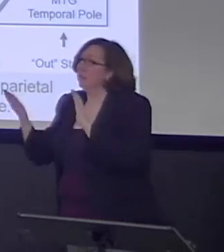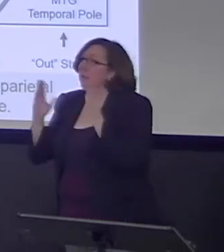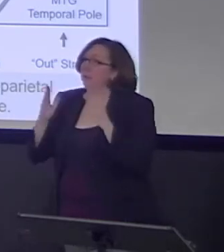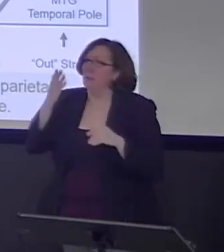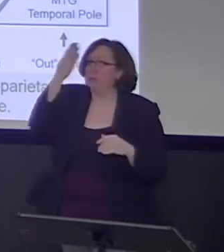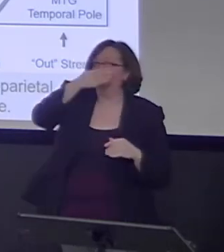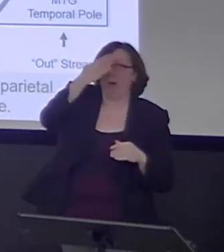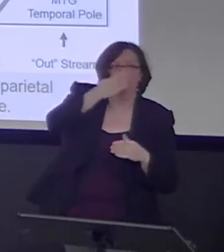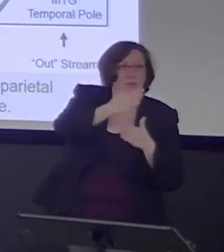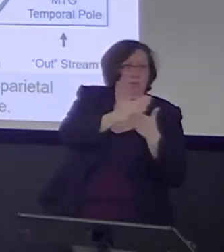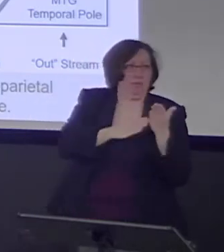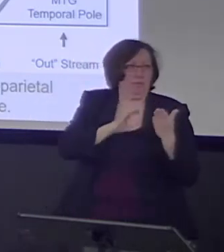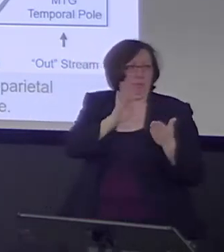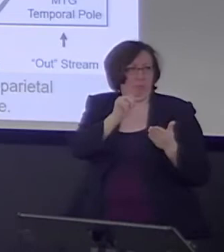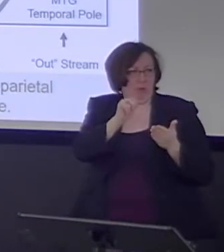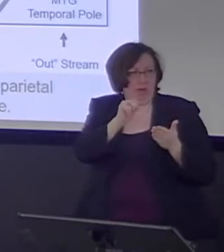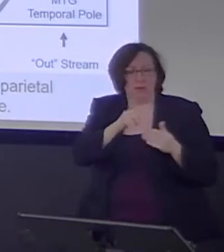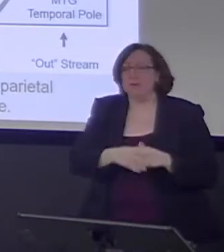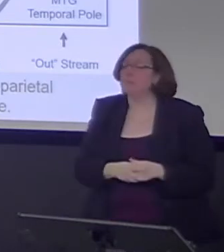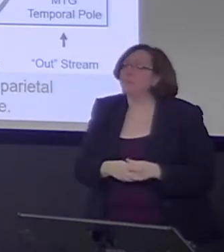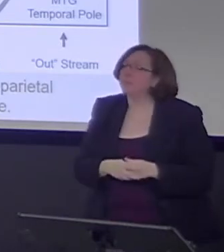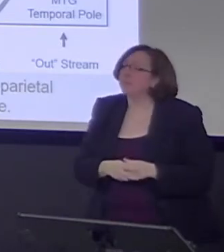But nonetheless, the notion that in